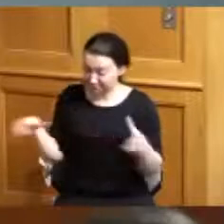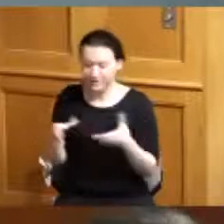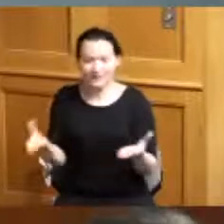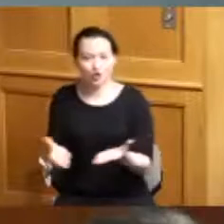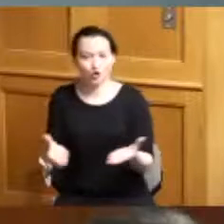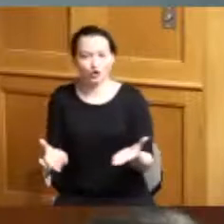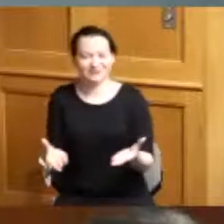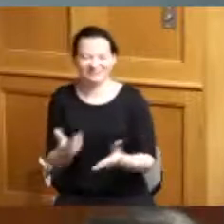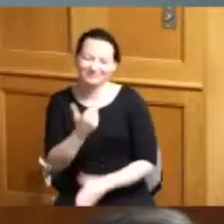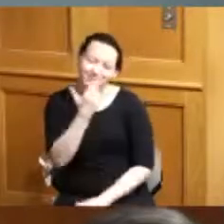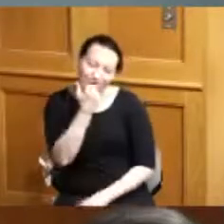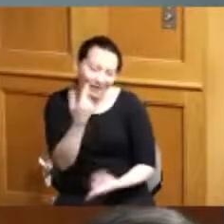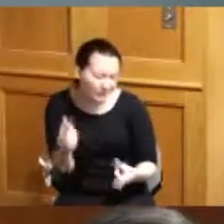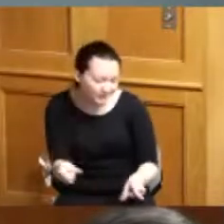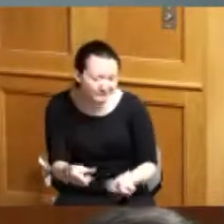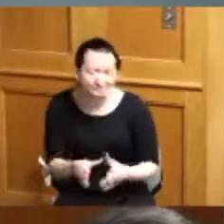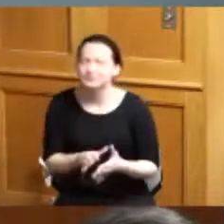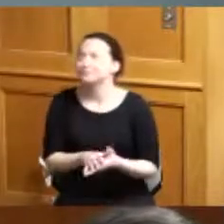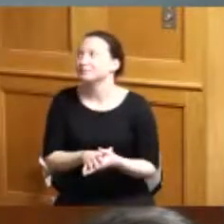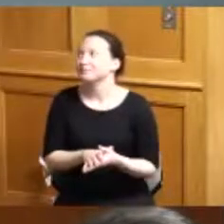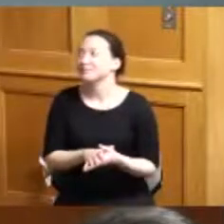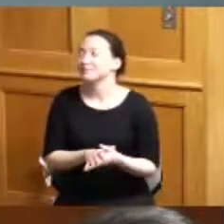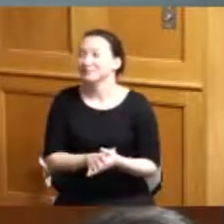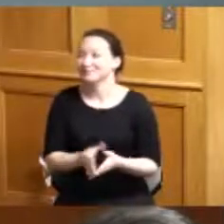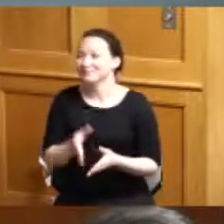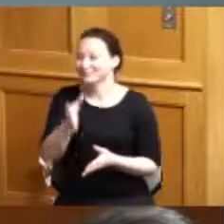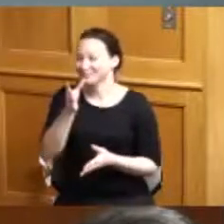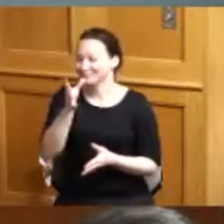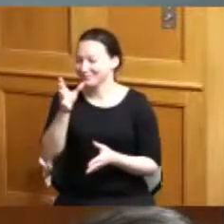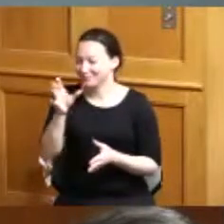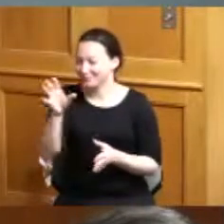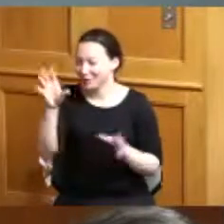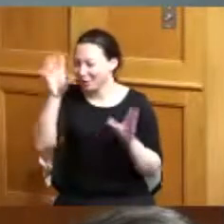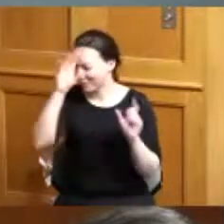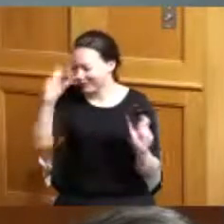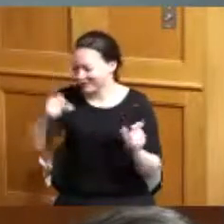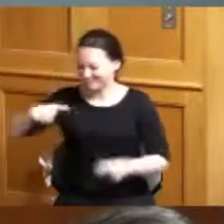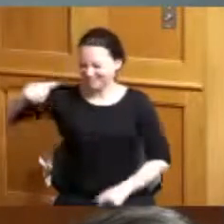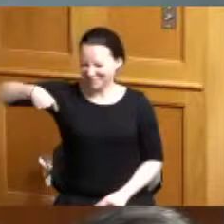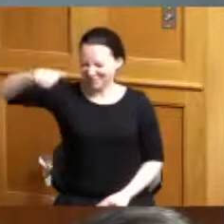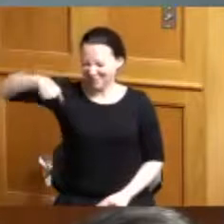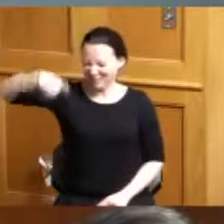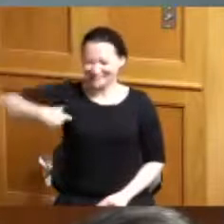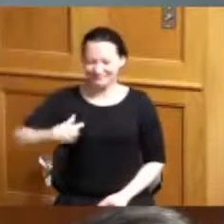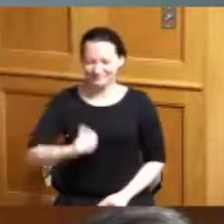it was kind of funny because Madam President Dumas had just scolded me for failing to wear my mask